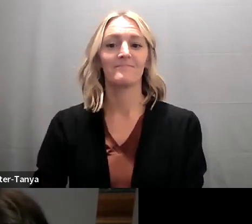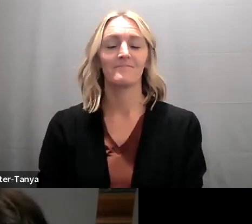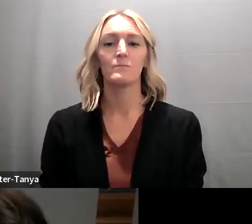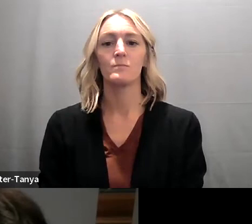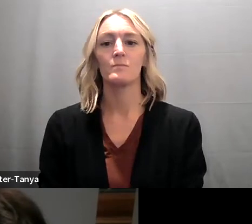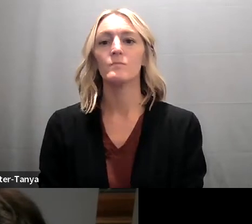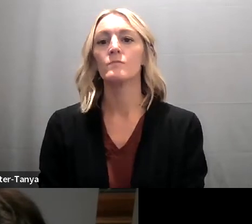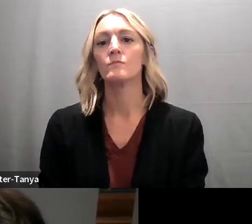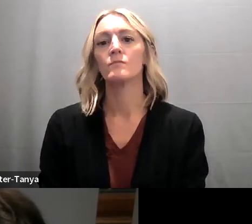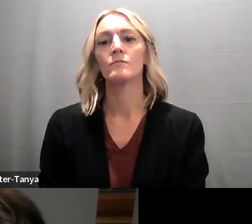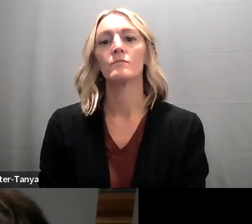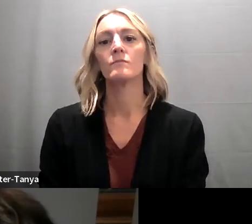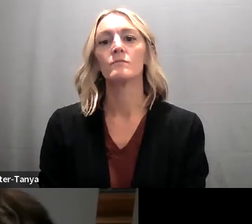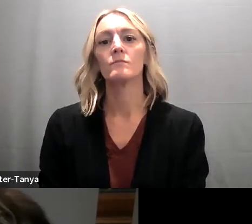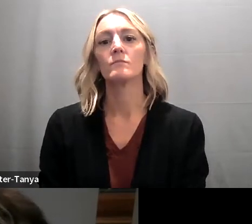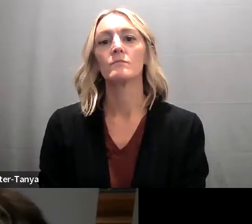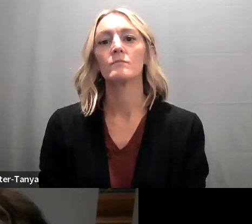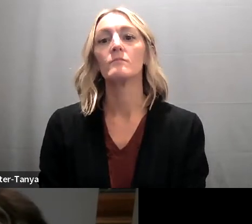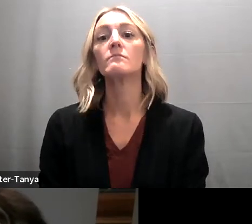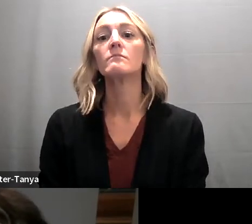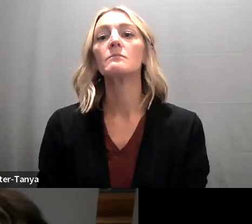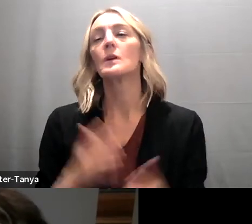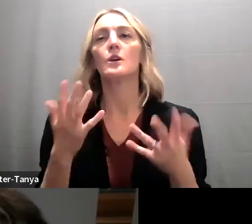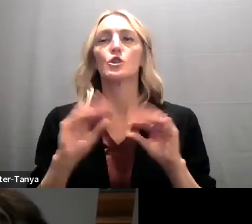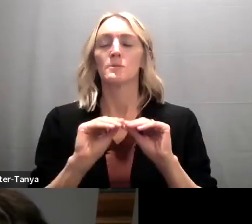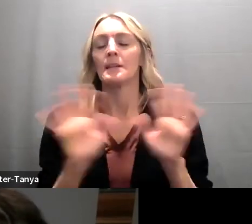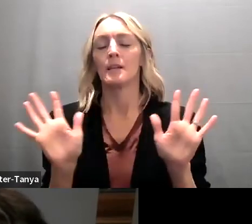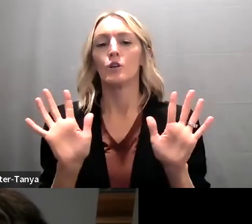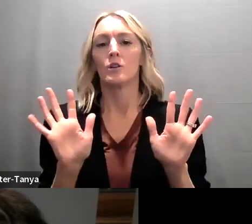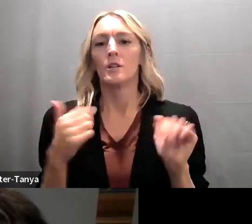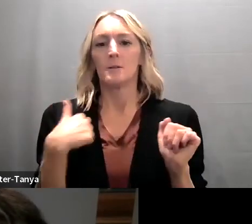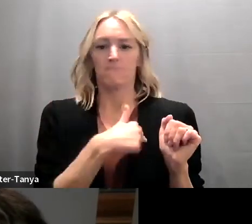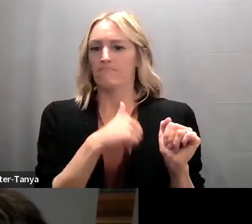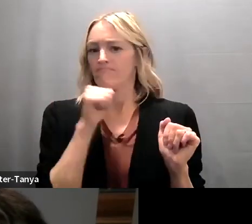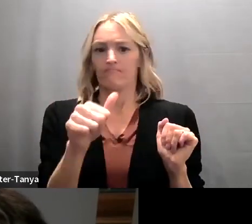So we don't u just to be clear, we don't provide direct services.